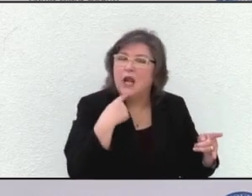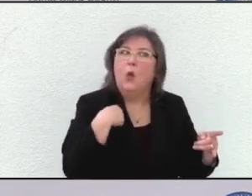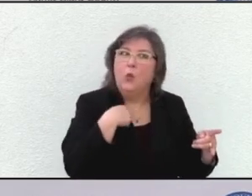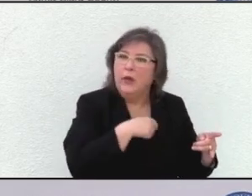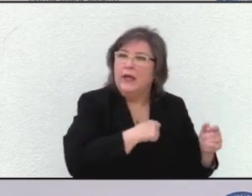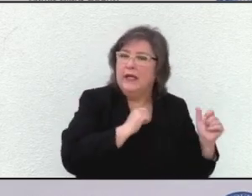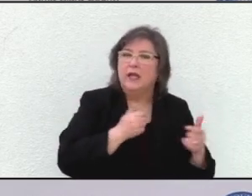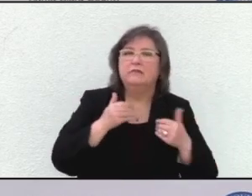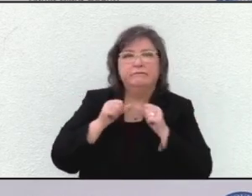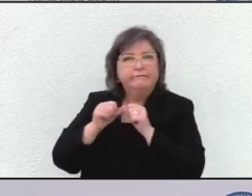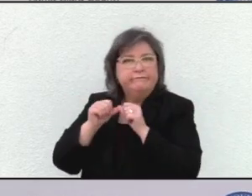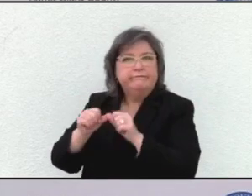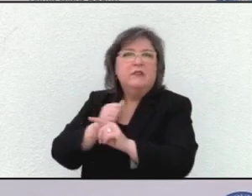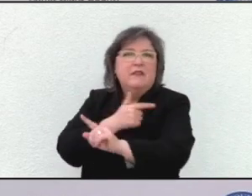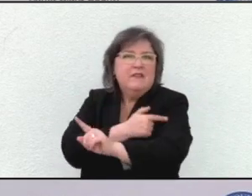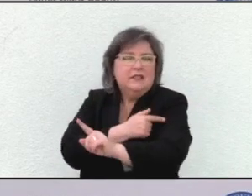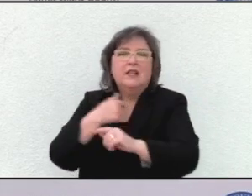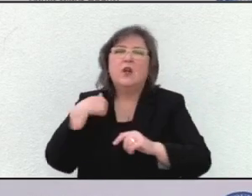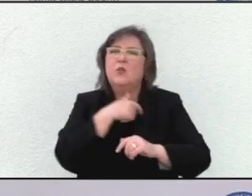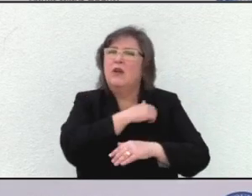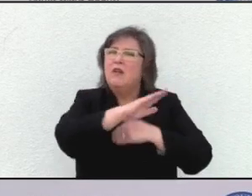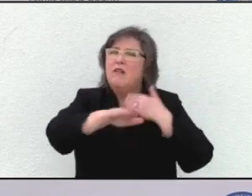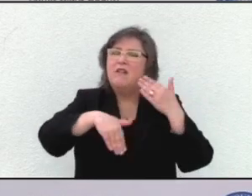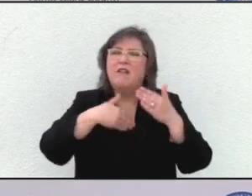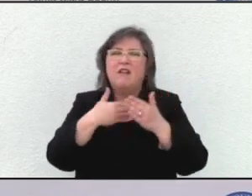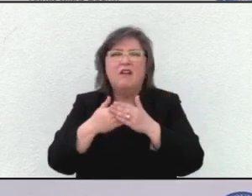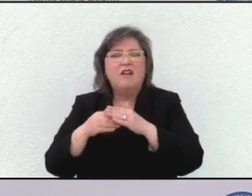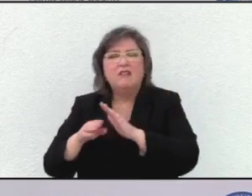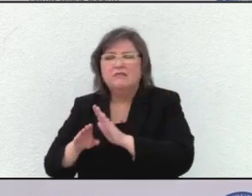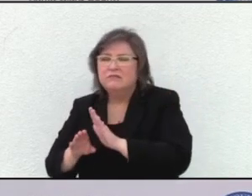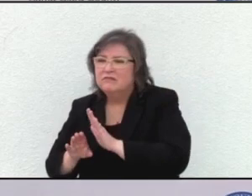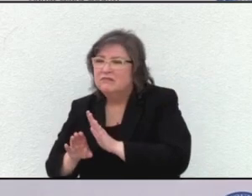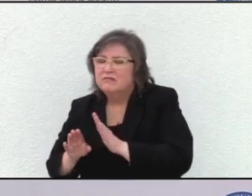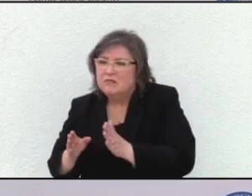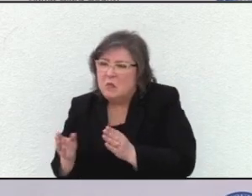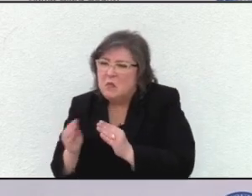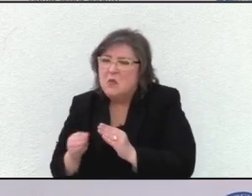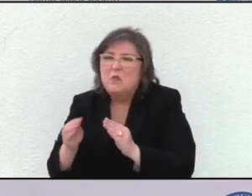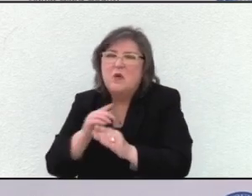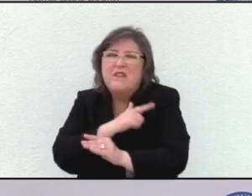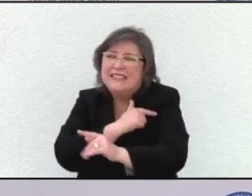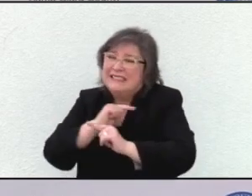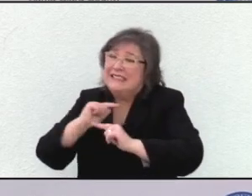together as a community, where large sporting events, large concerts, and other activities